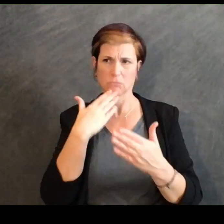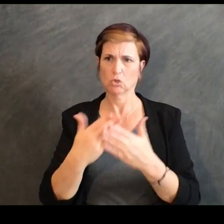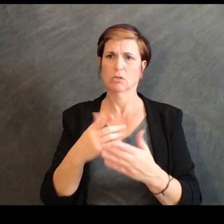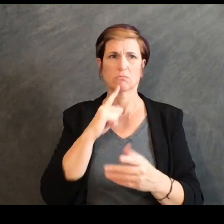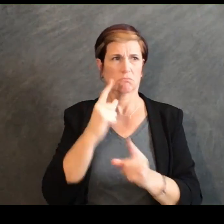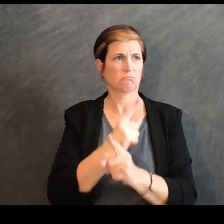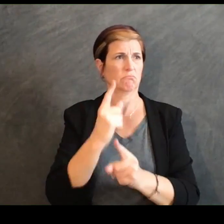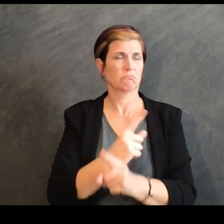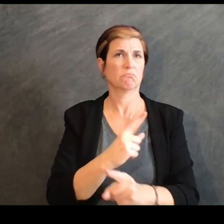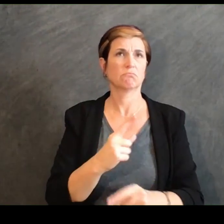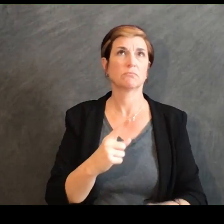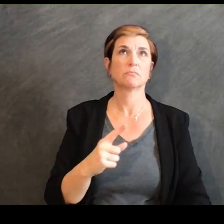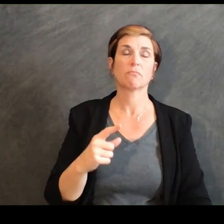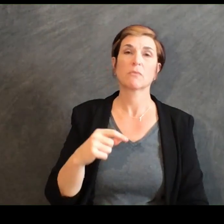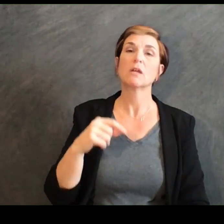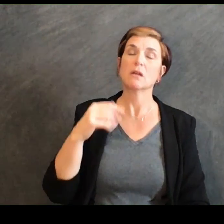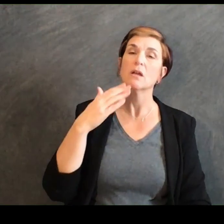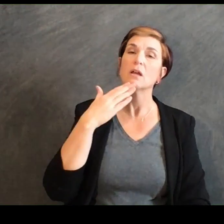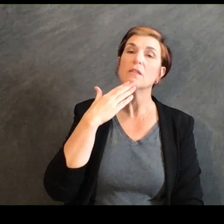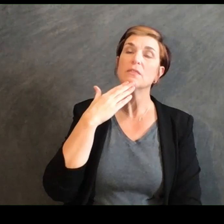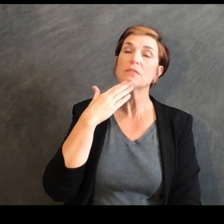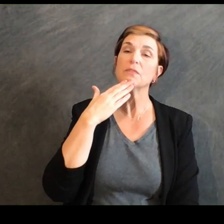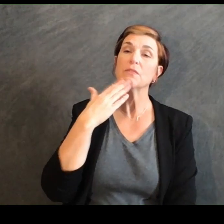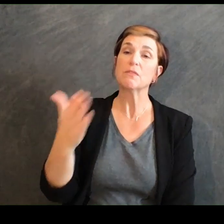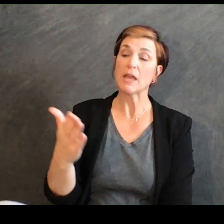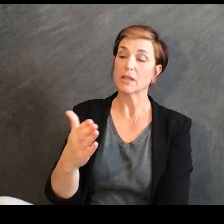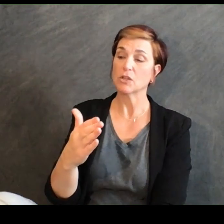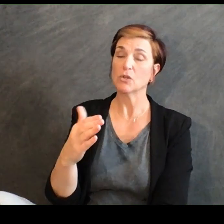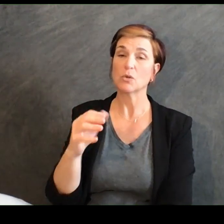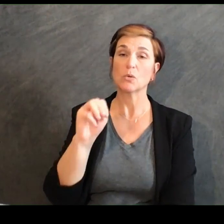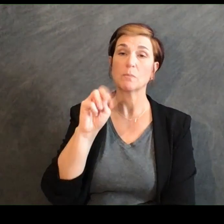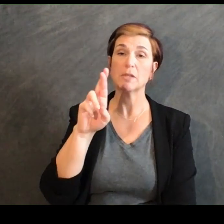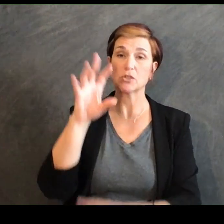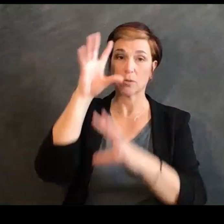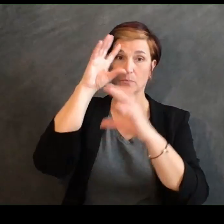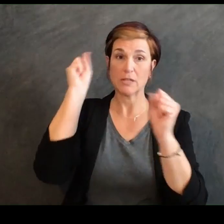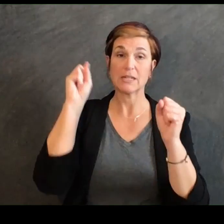you mr. president and that that that program with the grand princess the ship